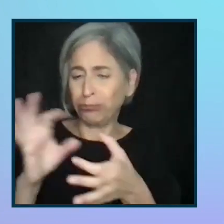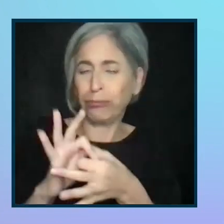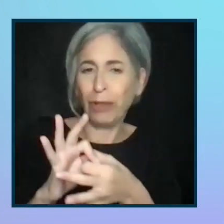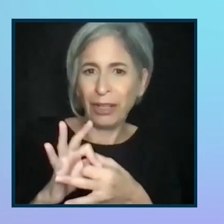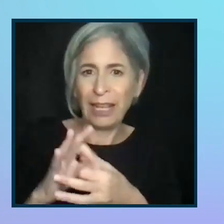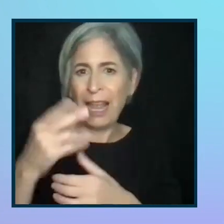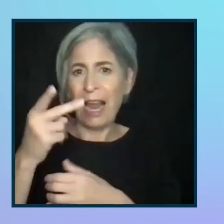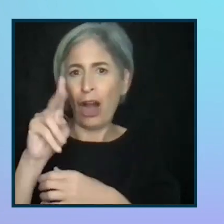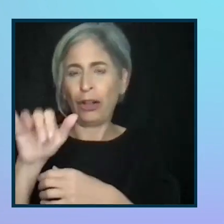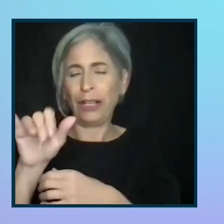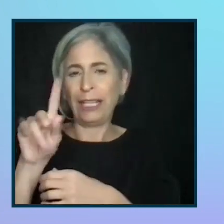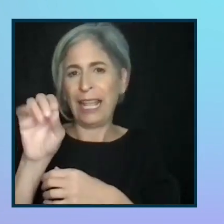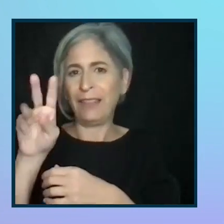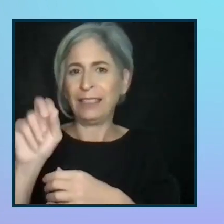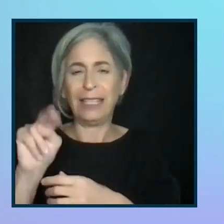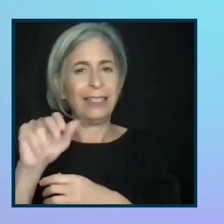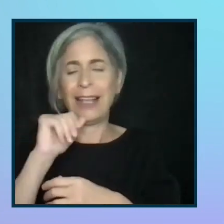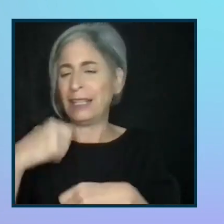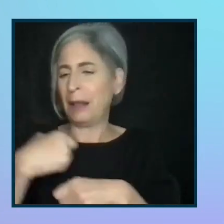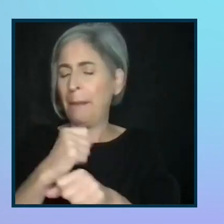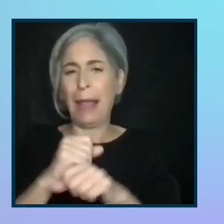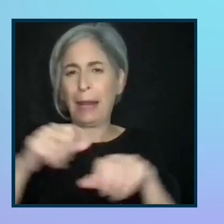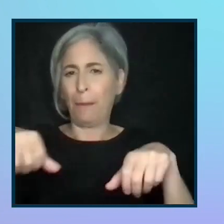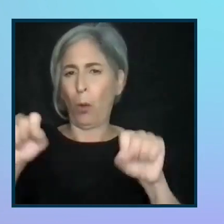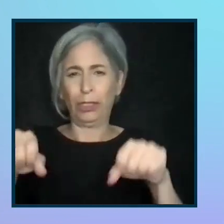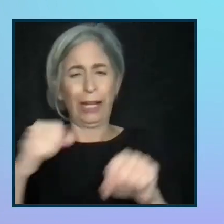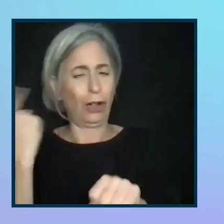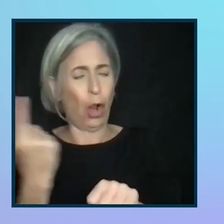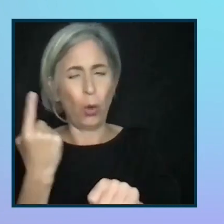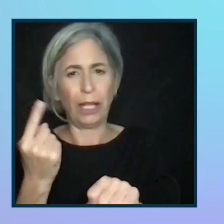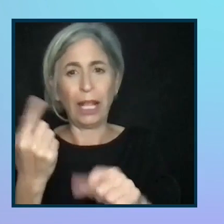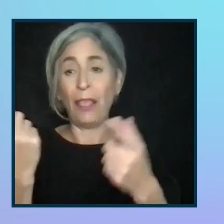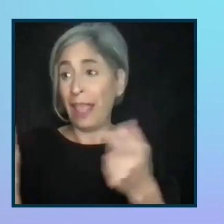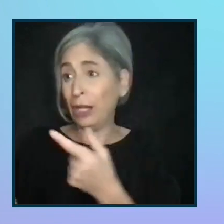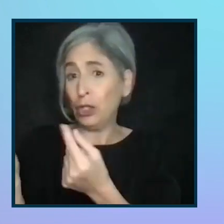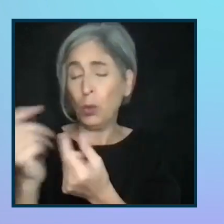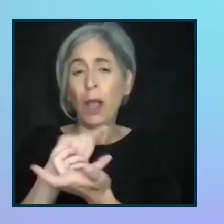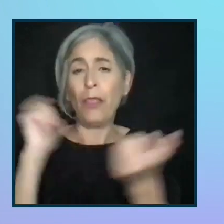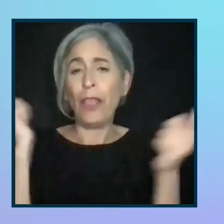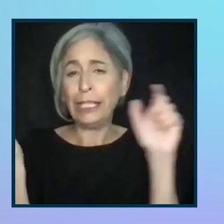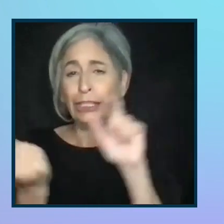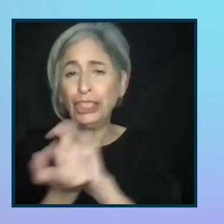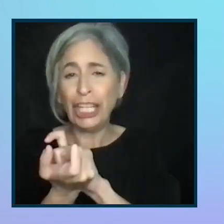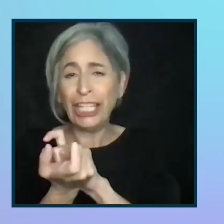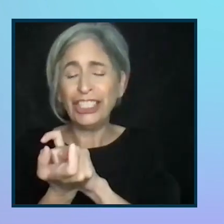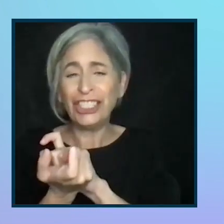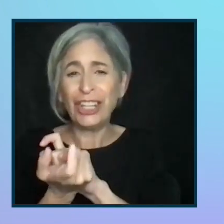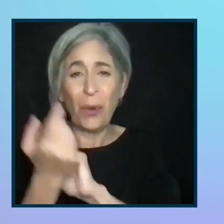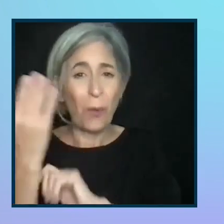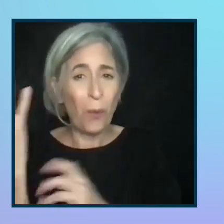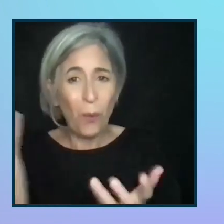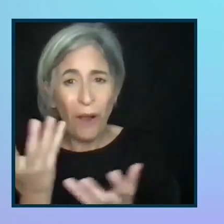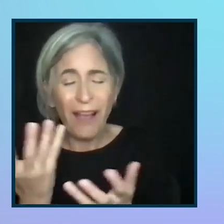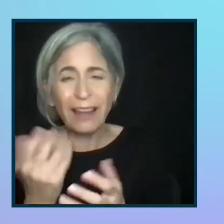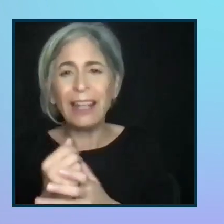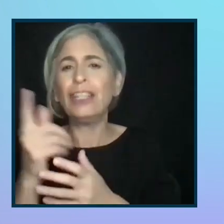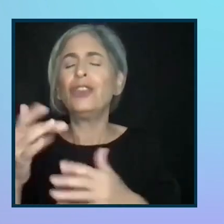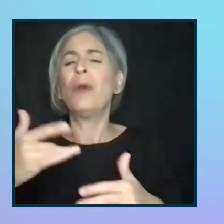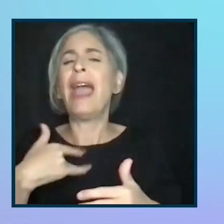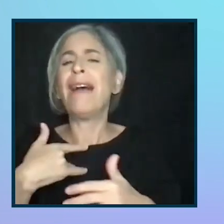They don't make motorcycles, that's a side effect. What they do, their change that they make is to have that emotional shift,